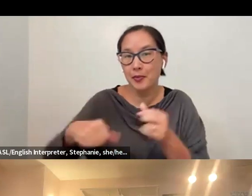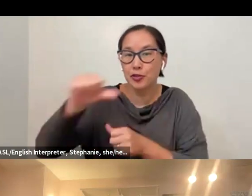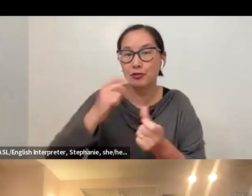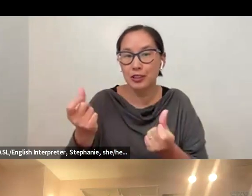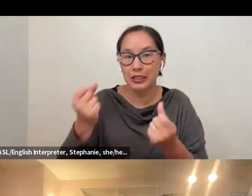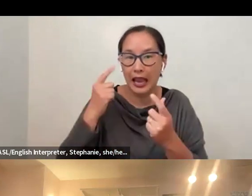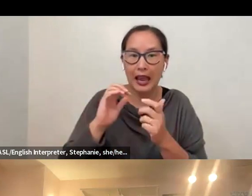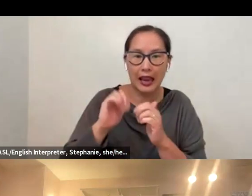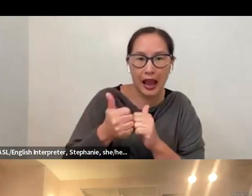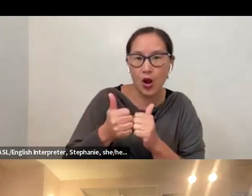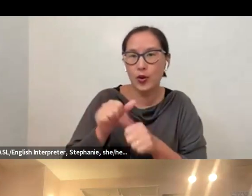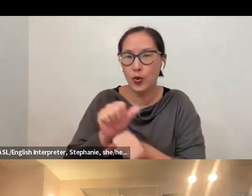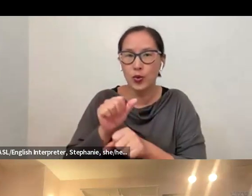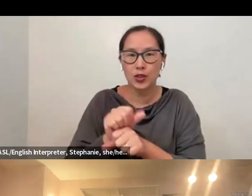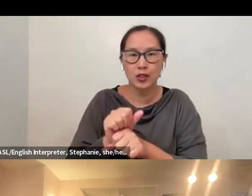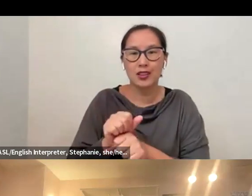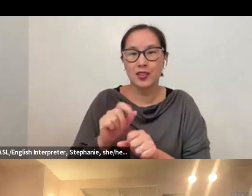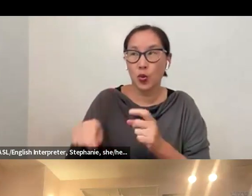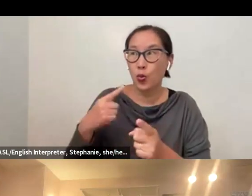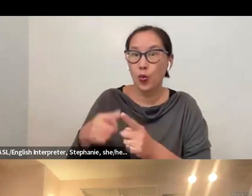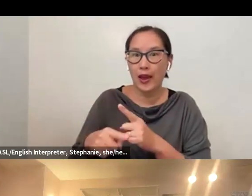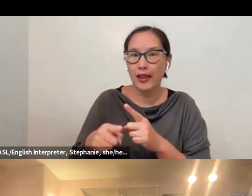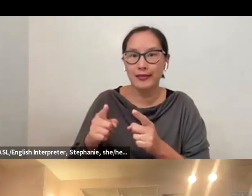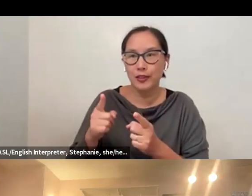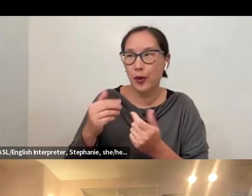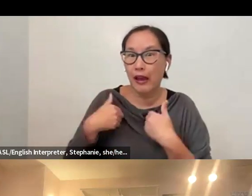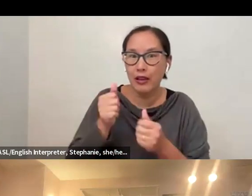is not sort of vague or secret, but where people kind of share